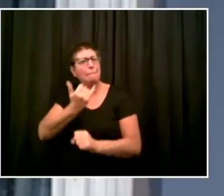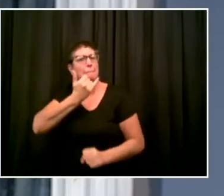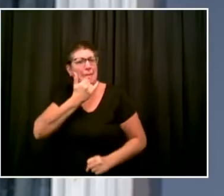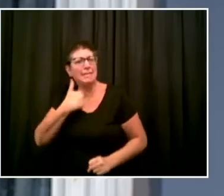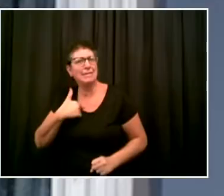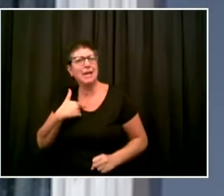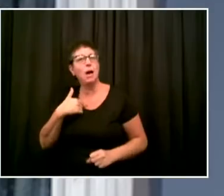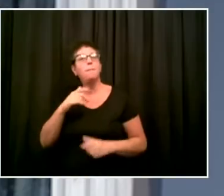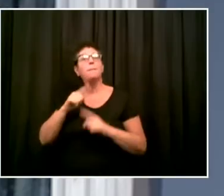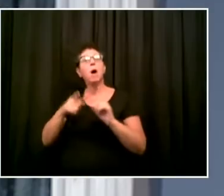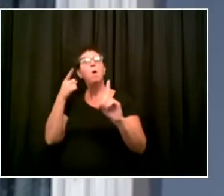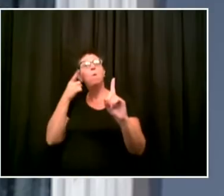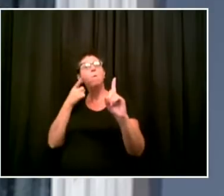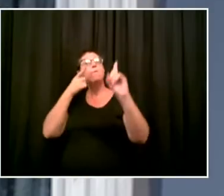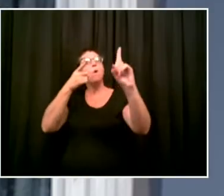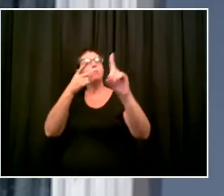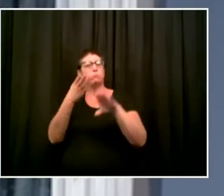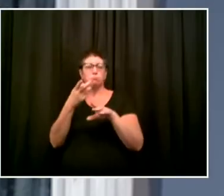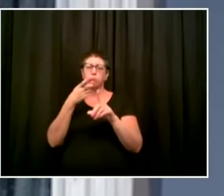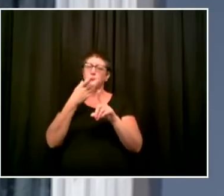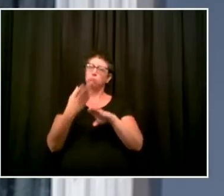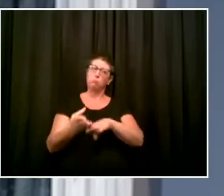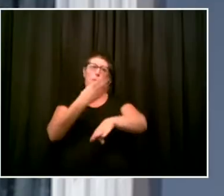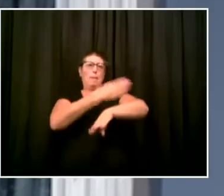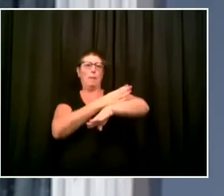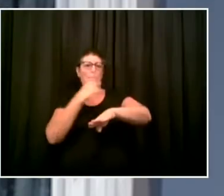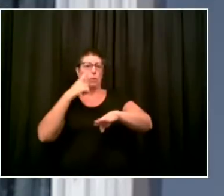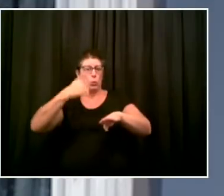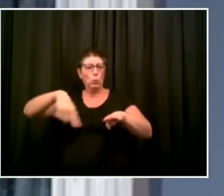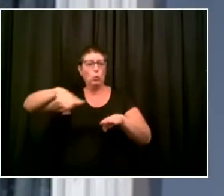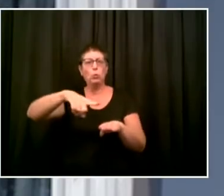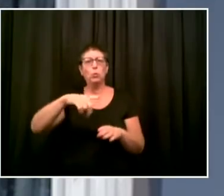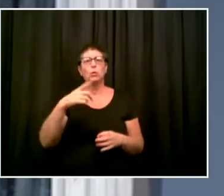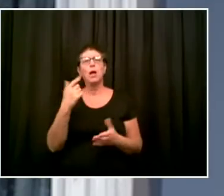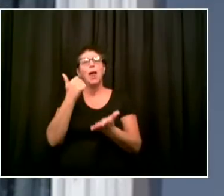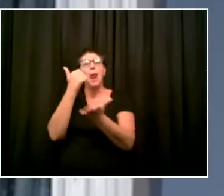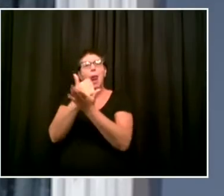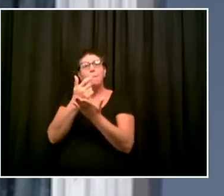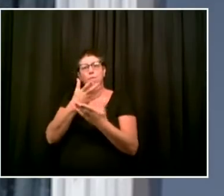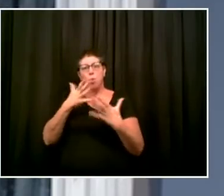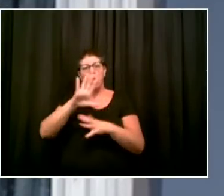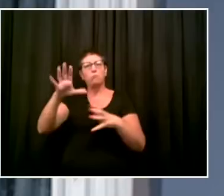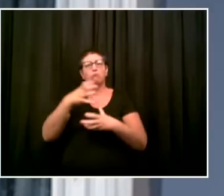CONSTANTLY APPROVE, SOMEBODY SAYS